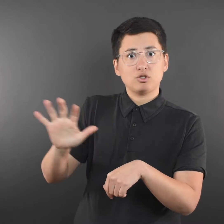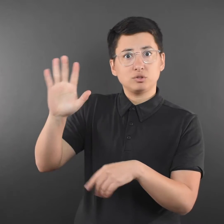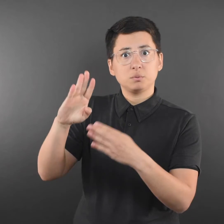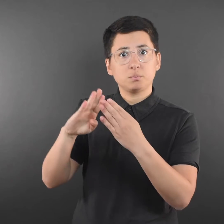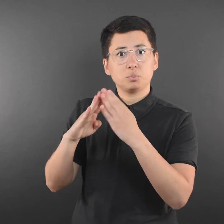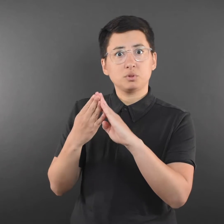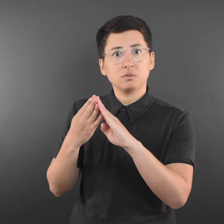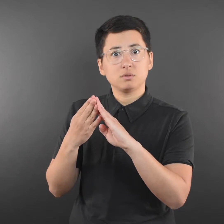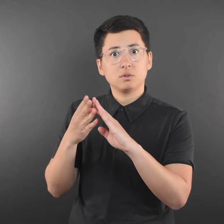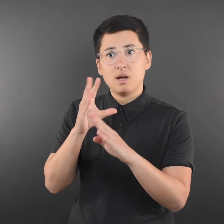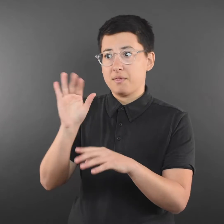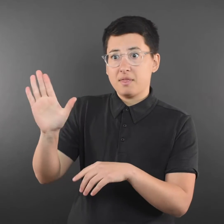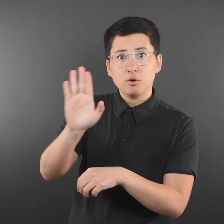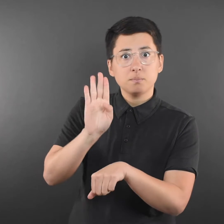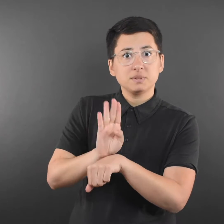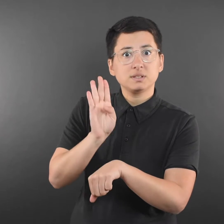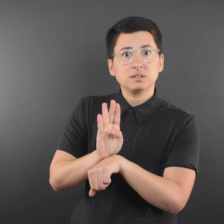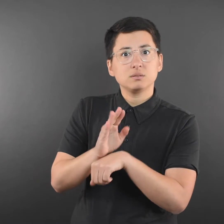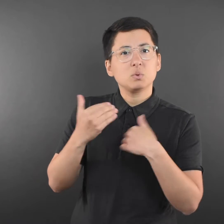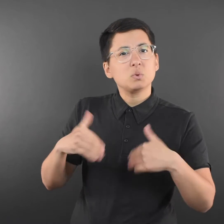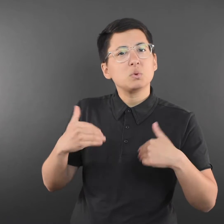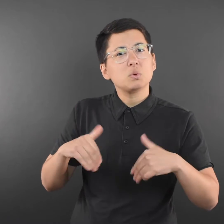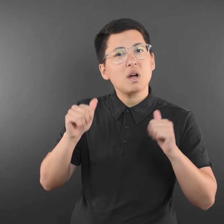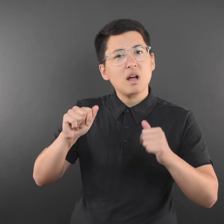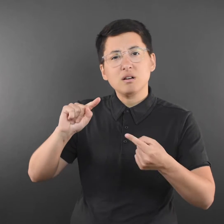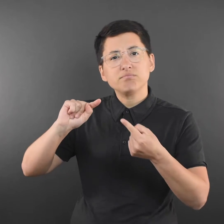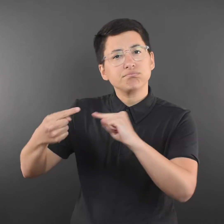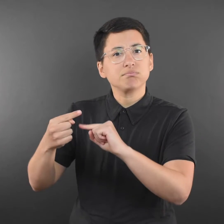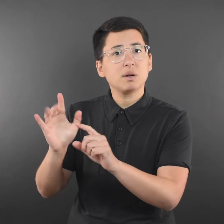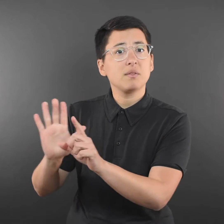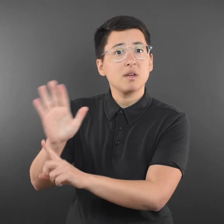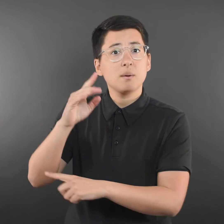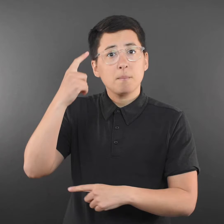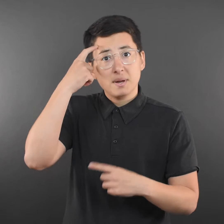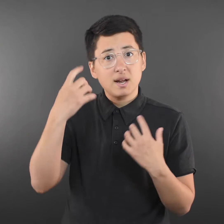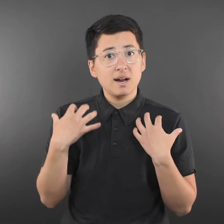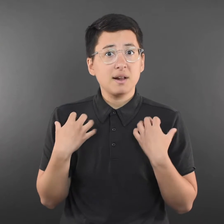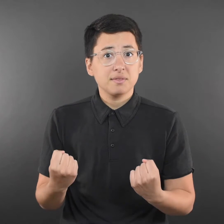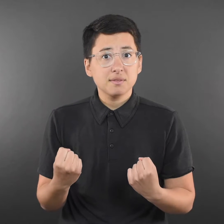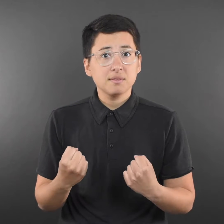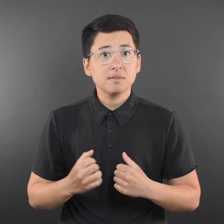Asian community and their businesses can harm mental well-being, an important part of health.